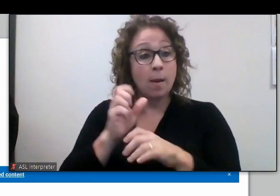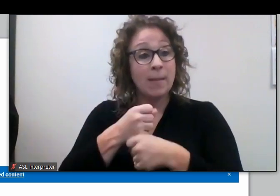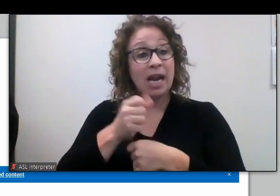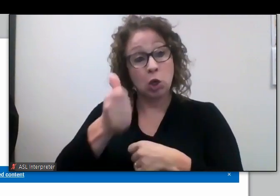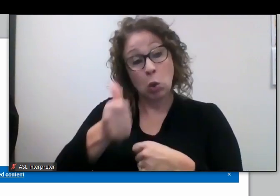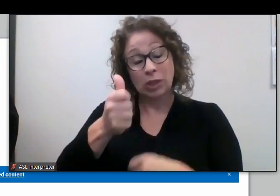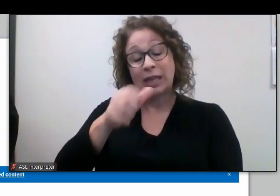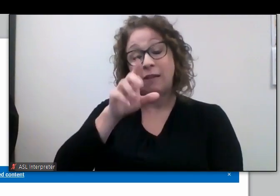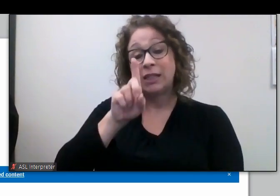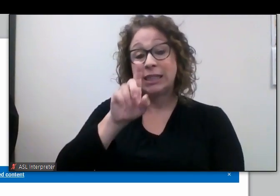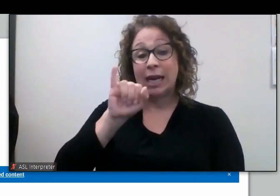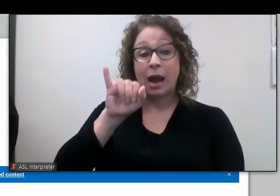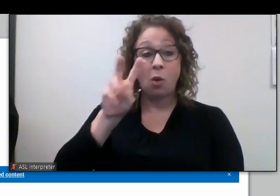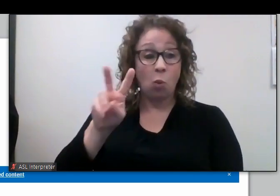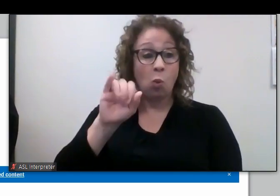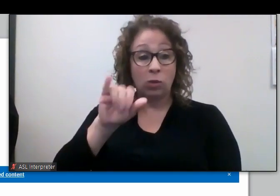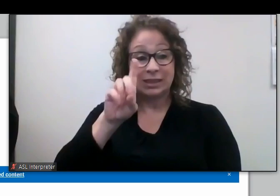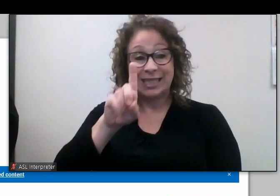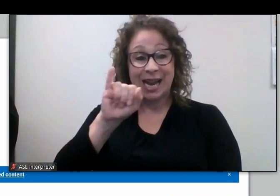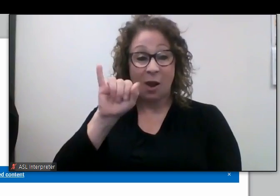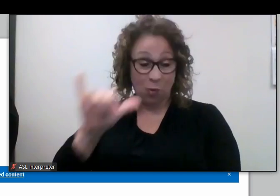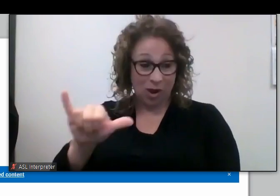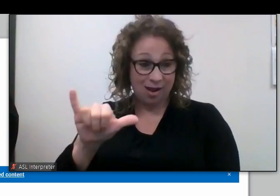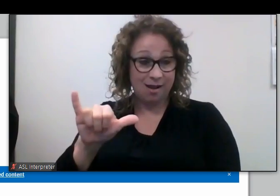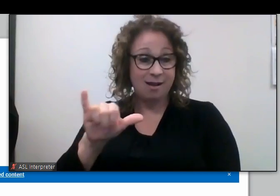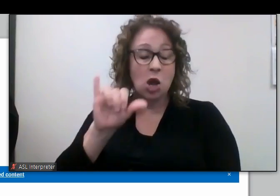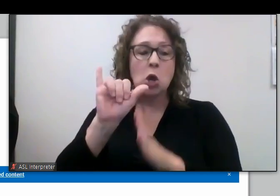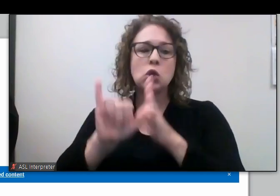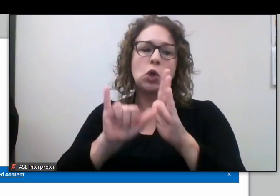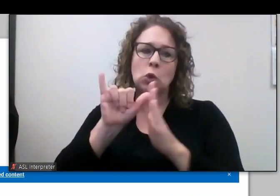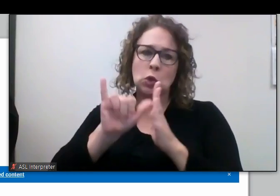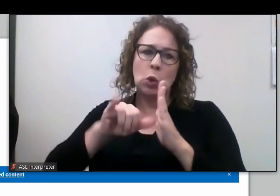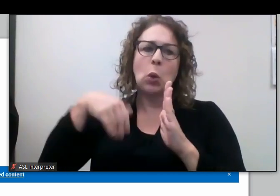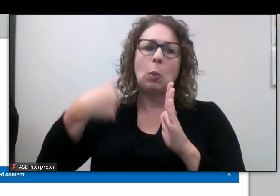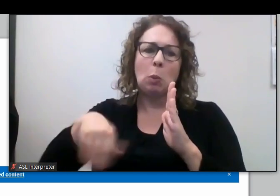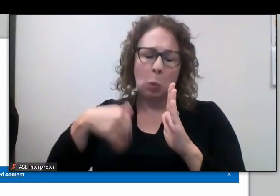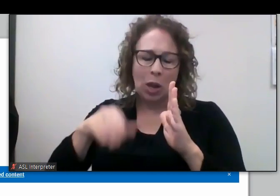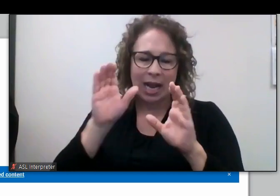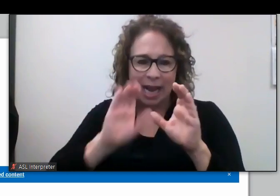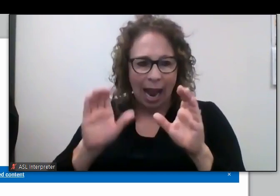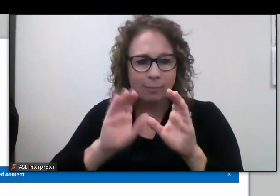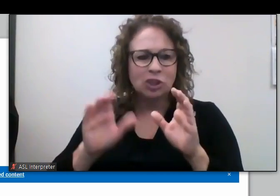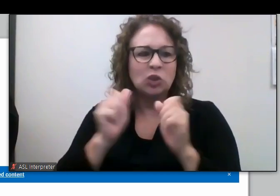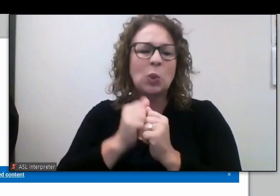YouTube is our go-to. YouTube auto captions your videos with some accuracy